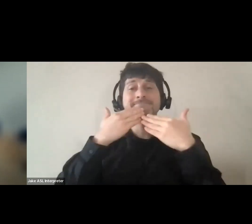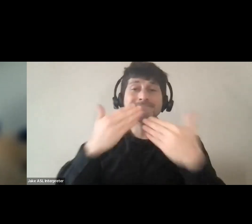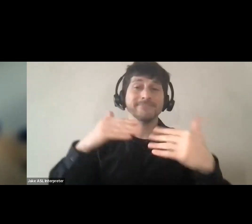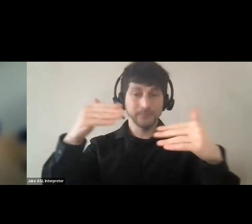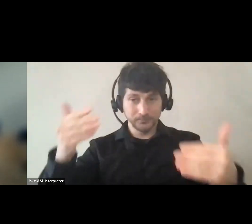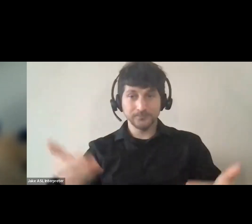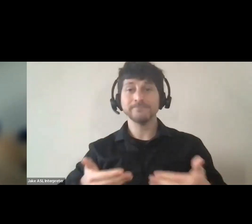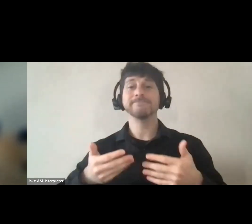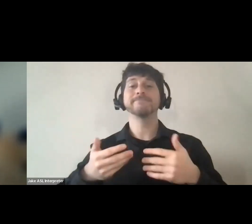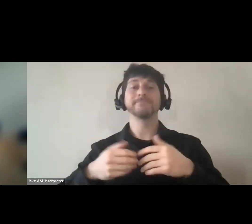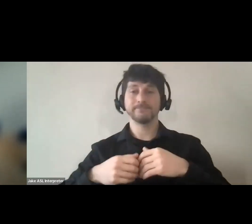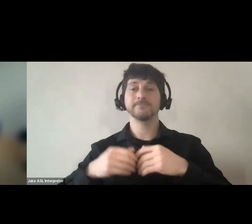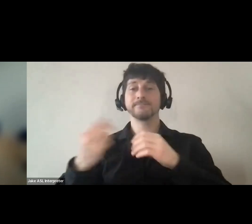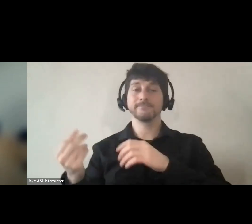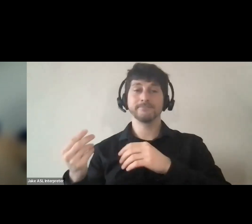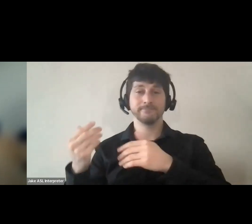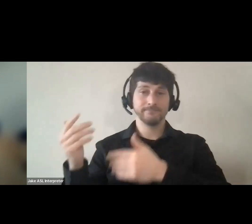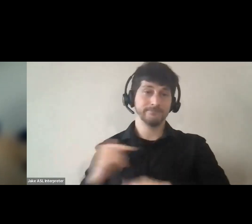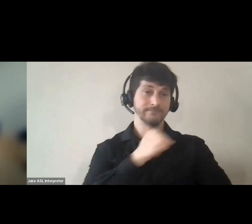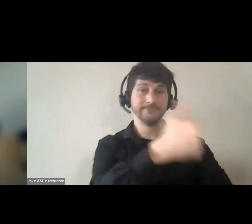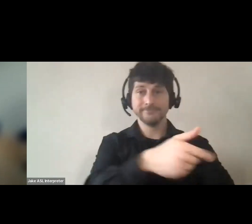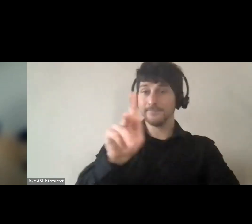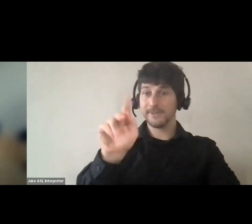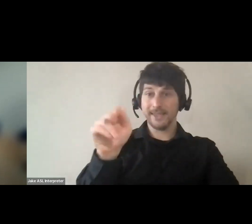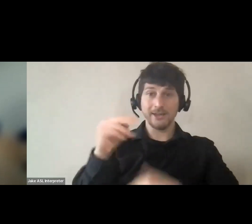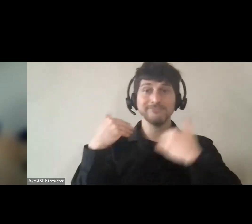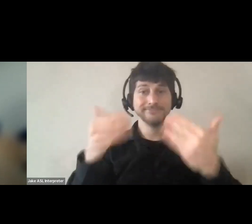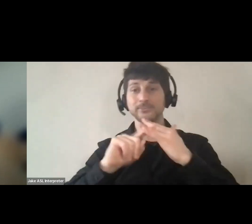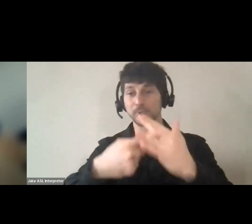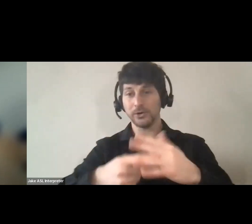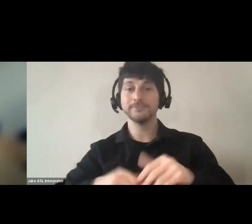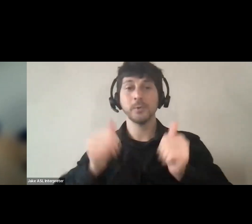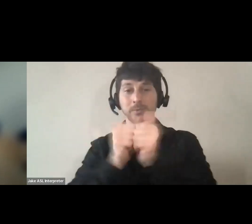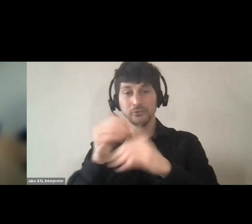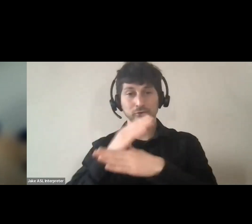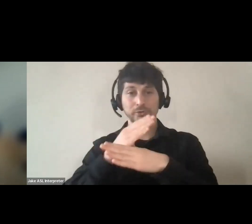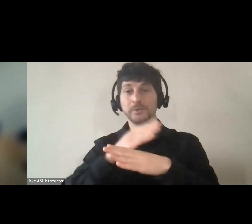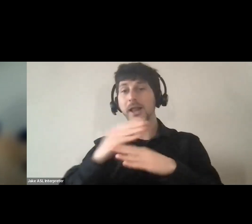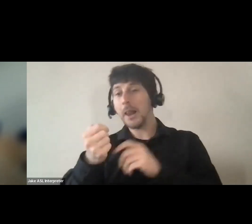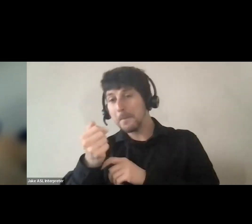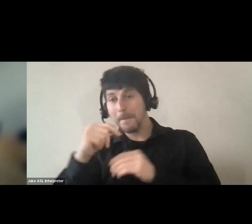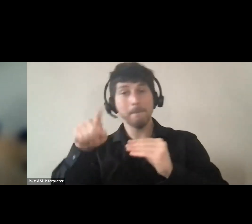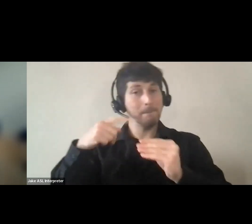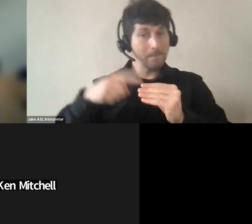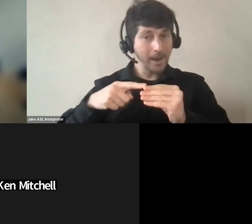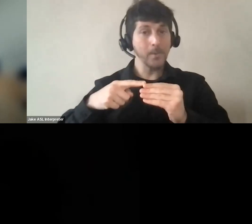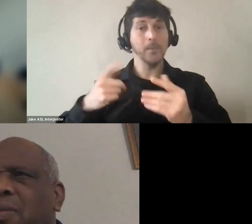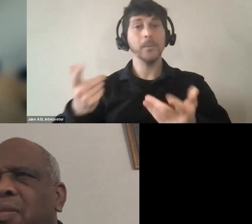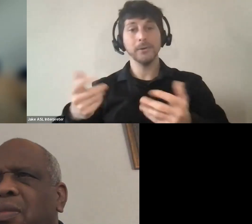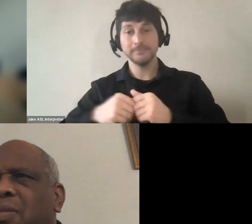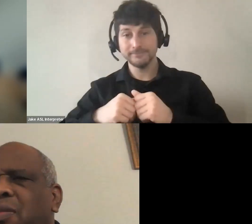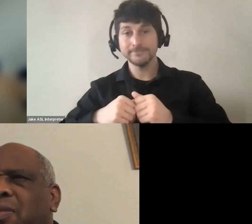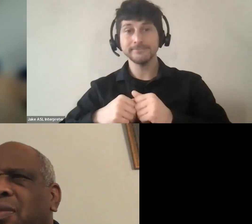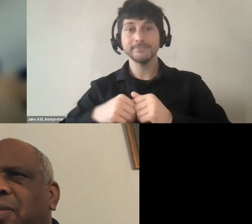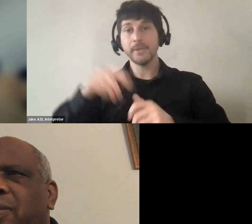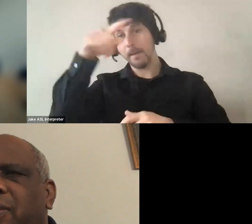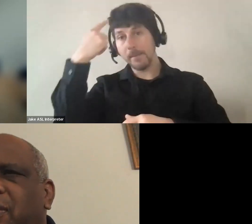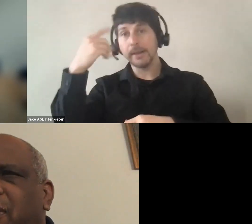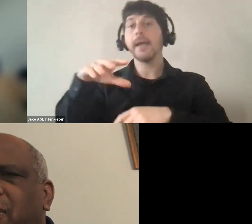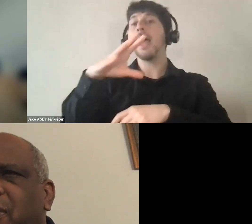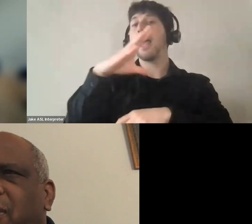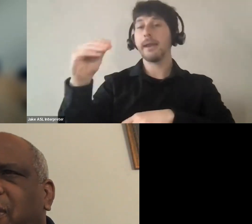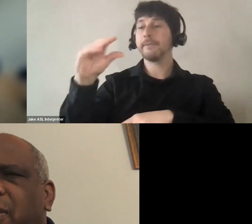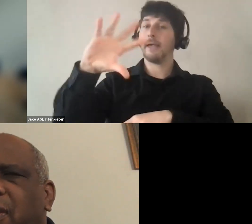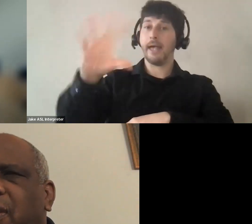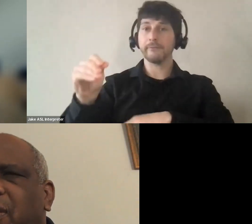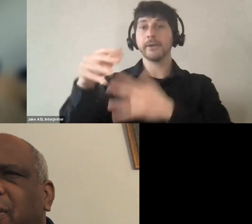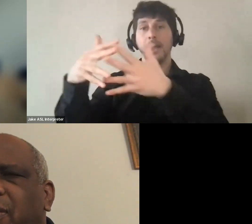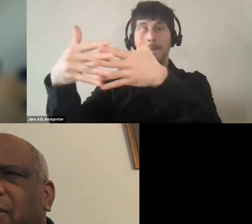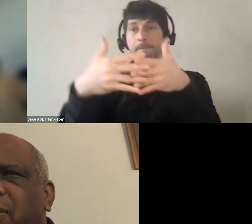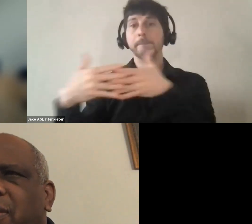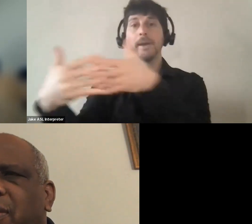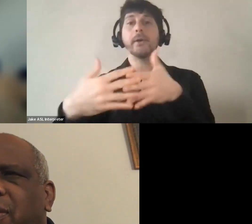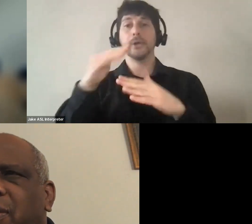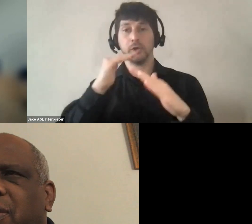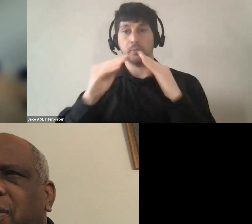So with all of that, I thank you all for joining us.